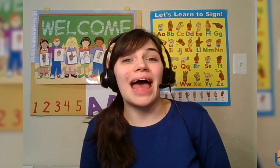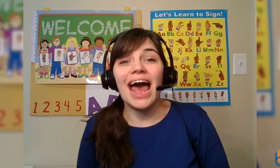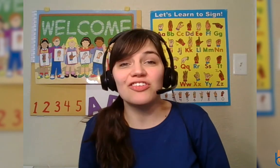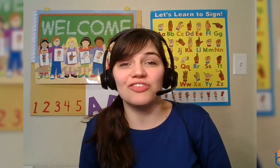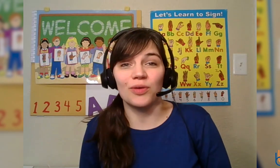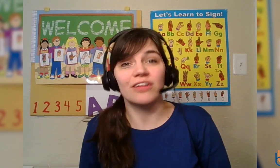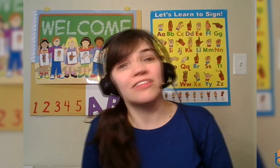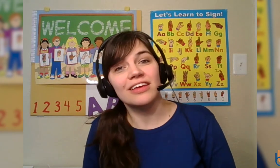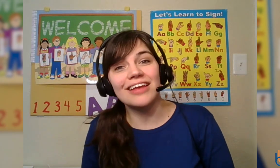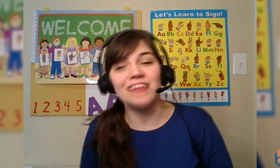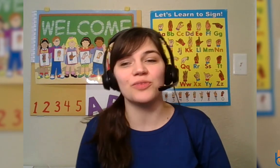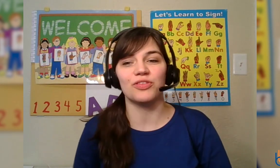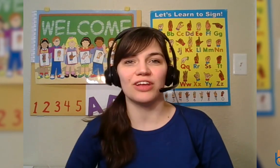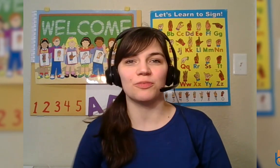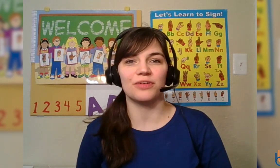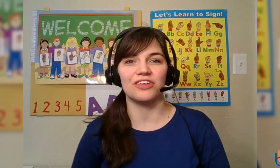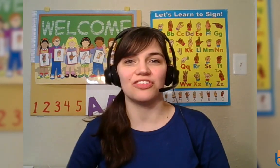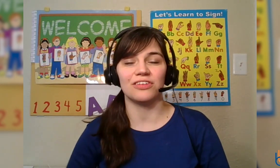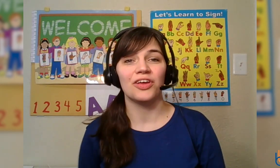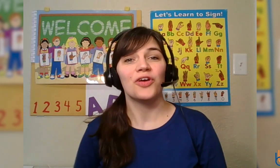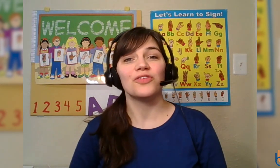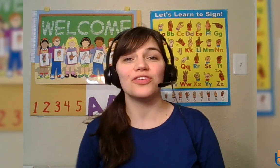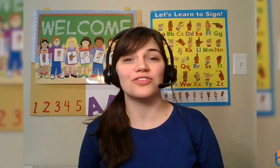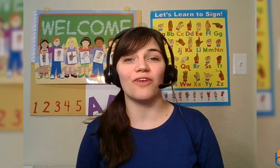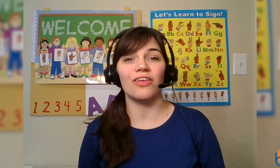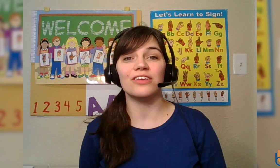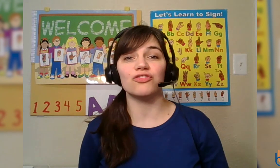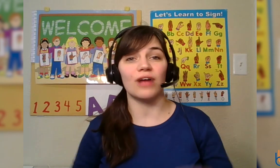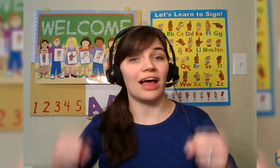action words connected with transportation. First of all is drive.